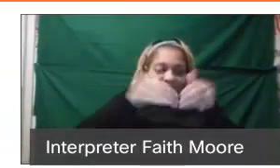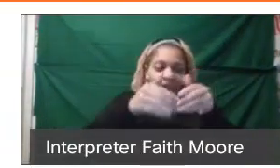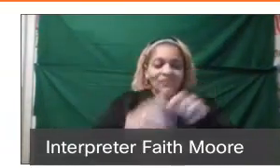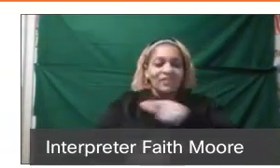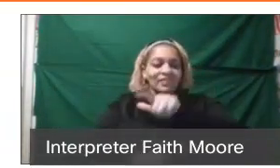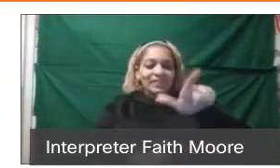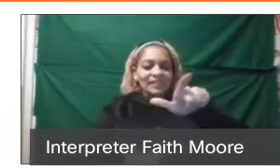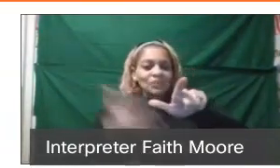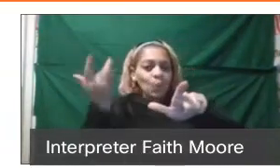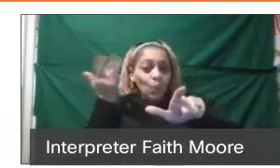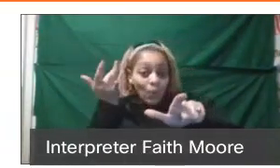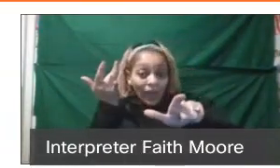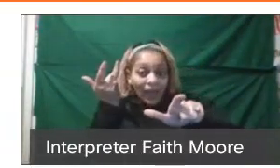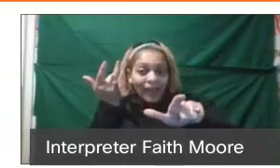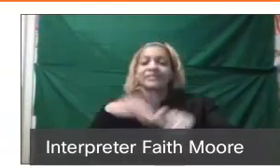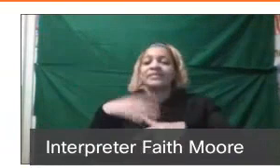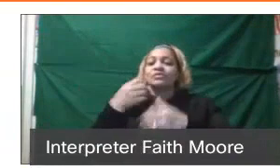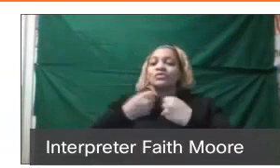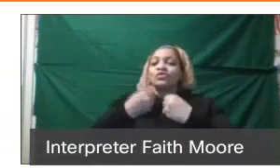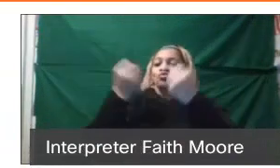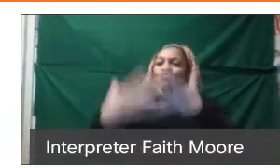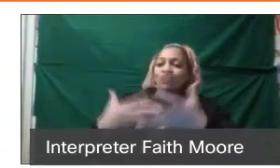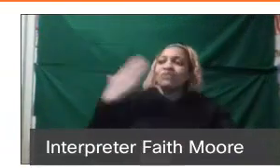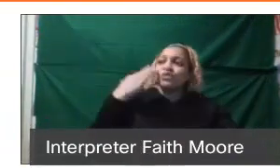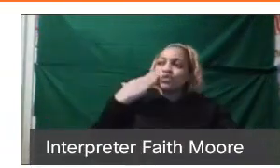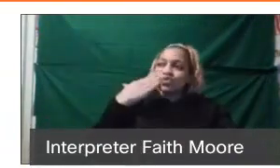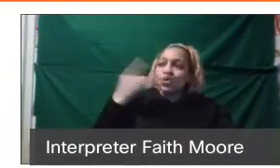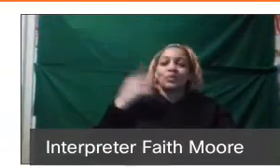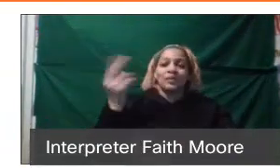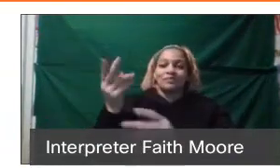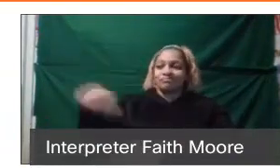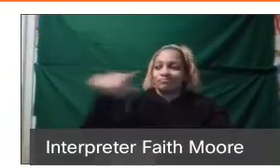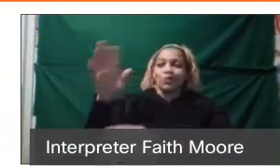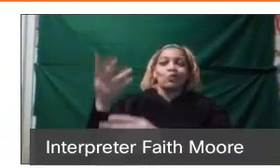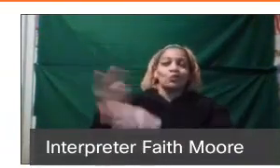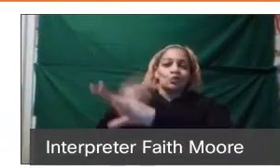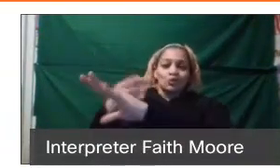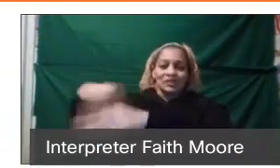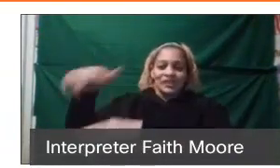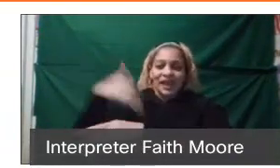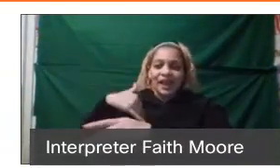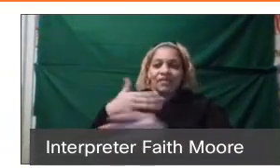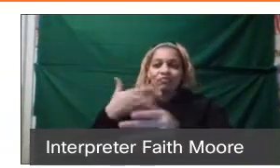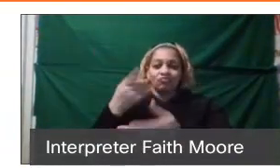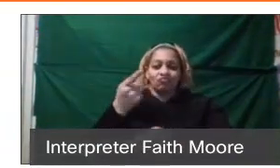Drivers know that users in the side street crosswalk have the right of what. So the reason for providing exclusive left turns.